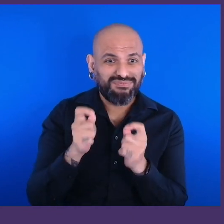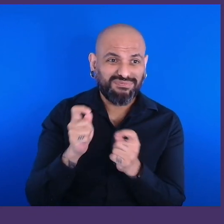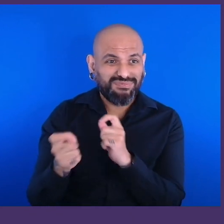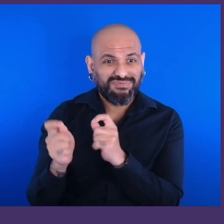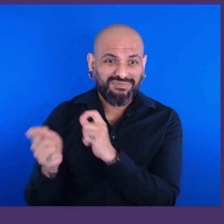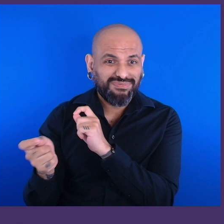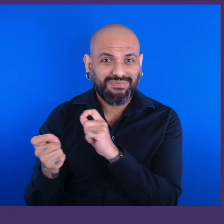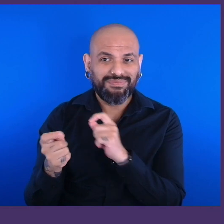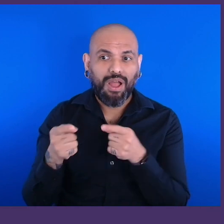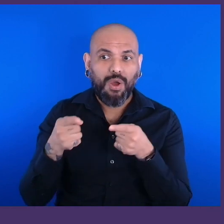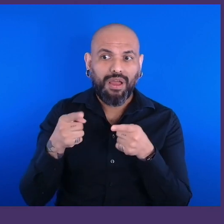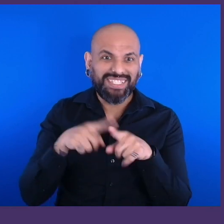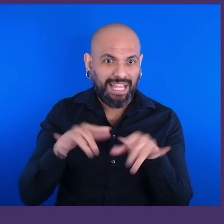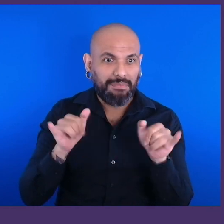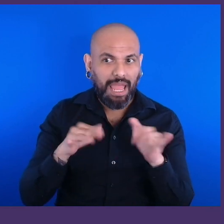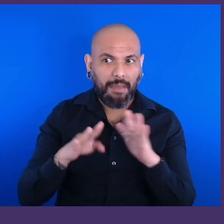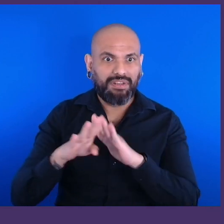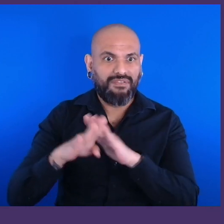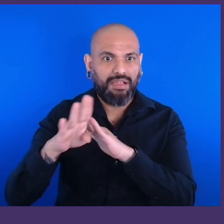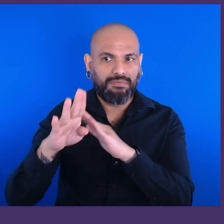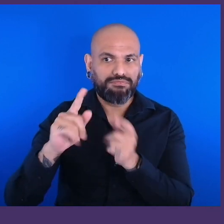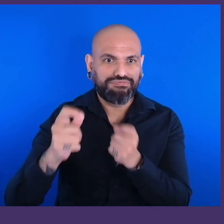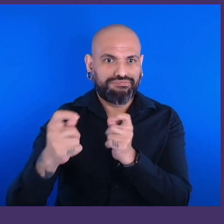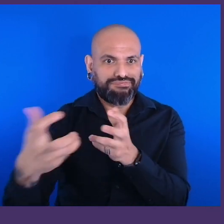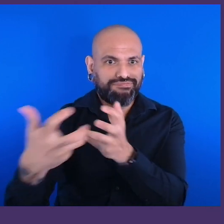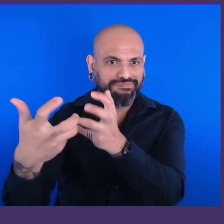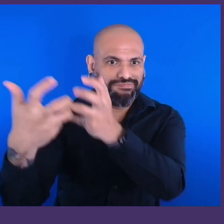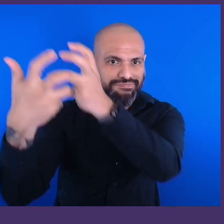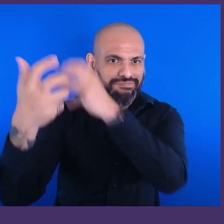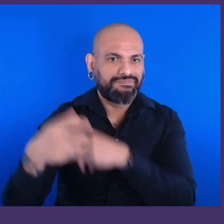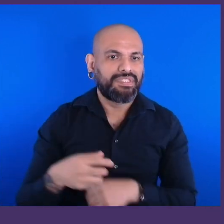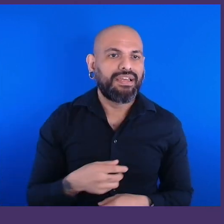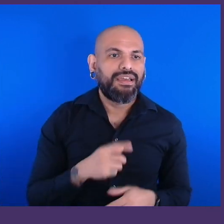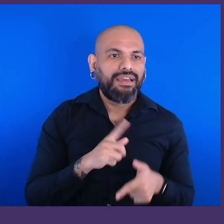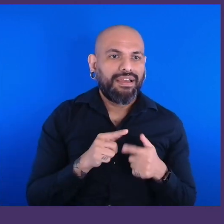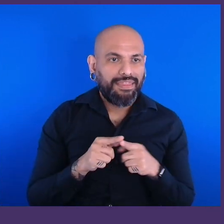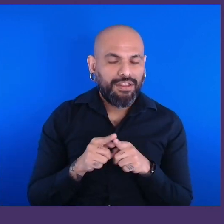And also, just to tell you, we had a recent conversation